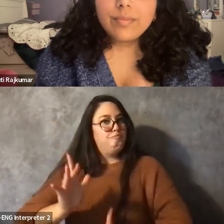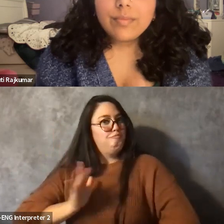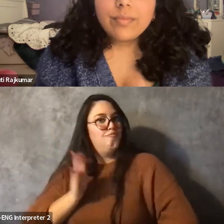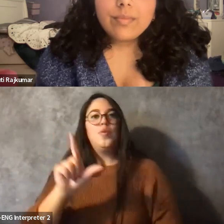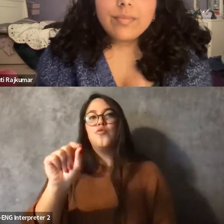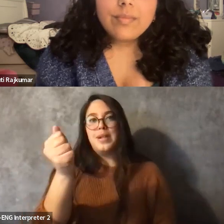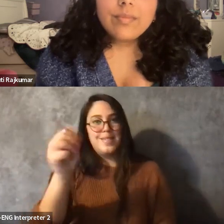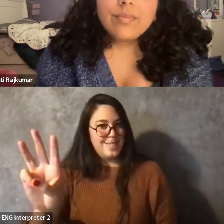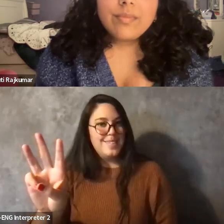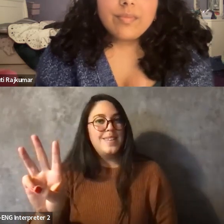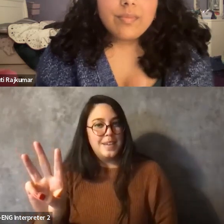Really, really great story.